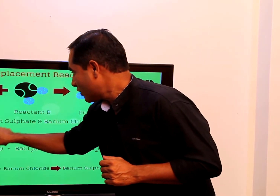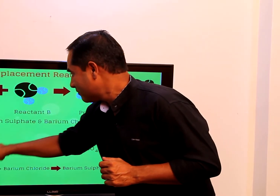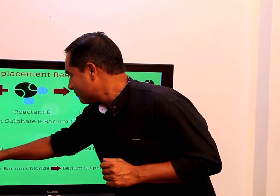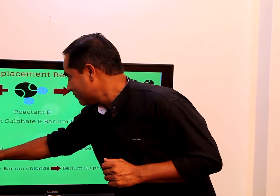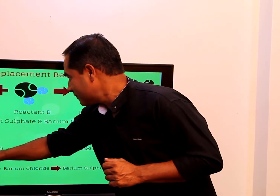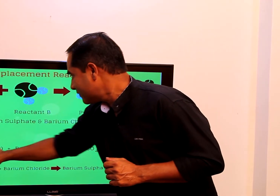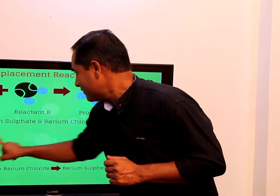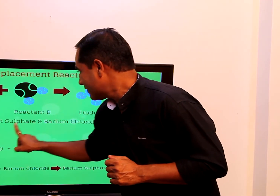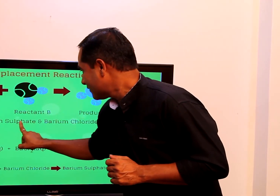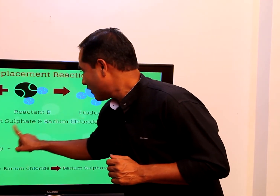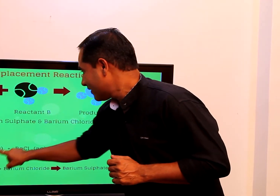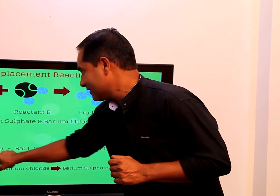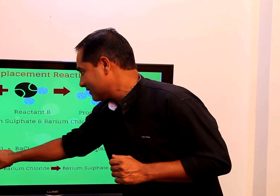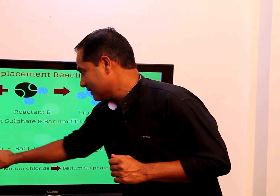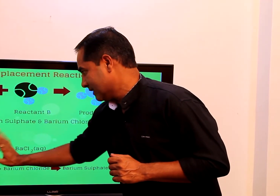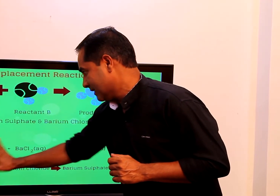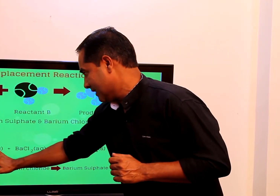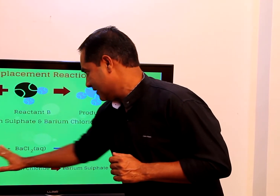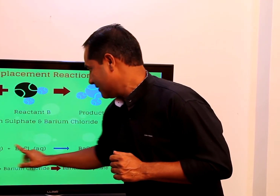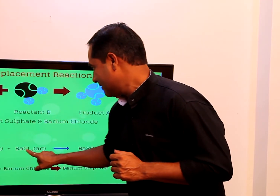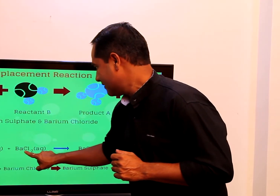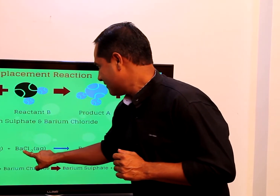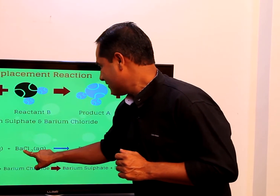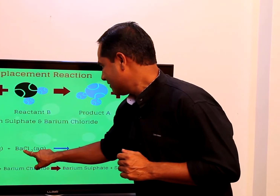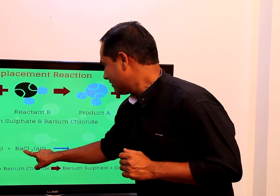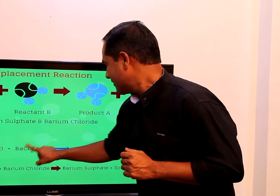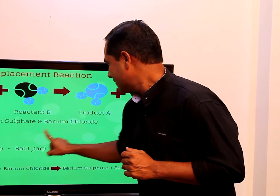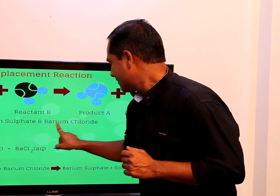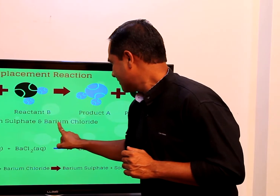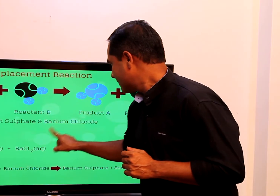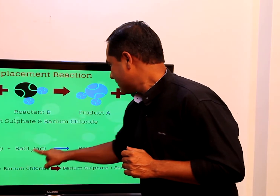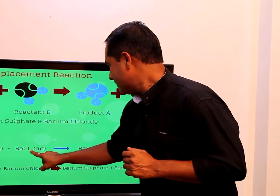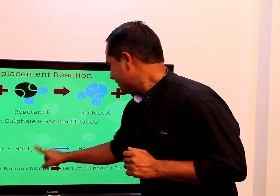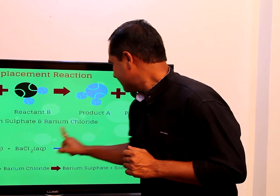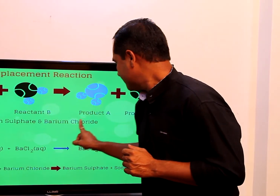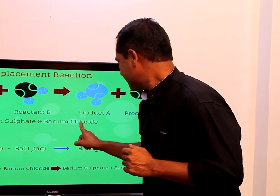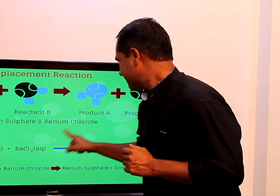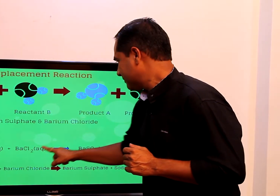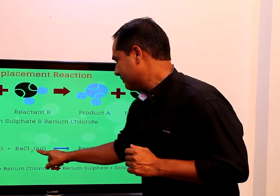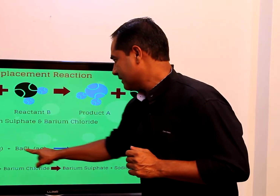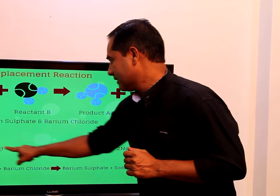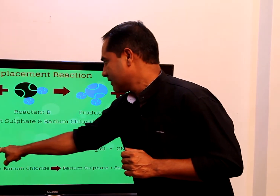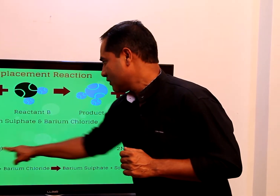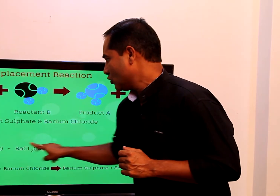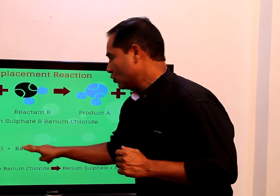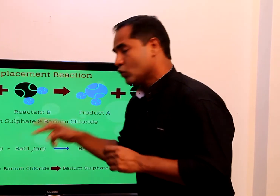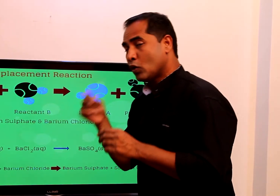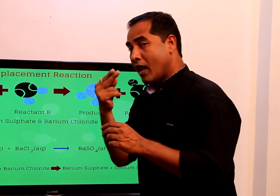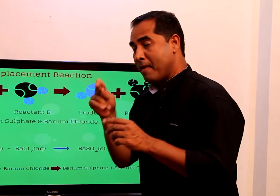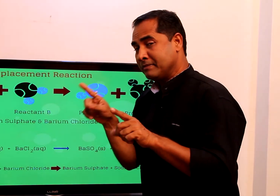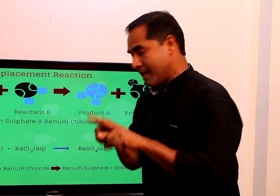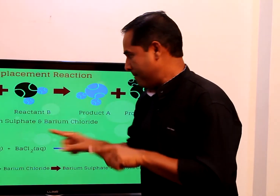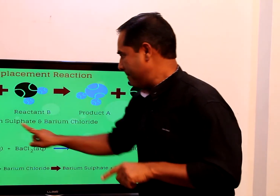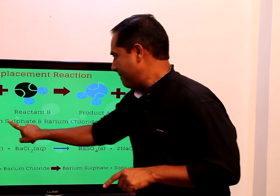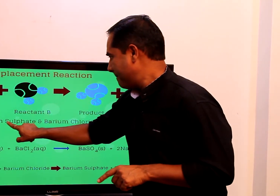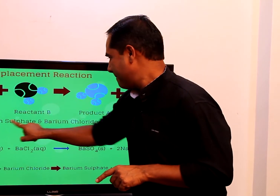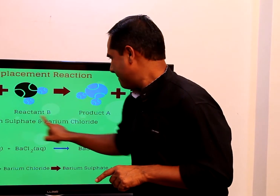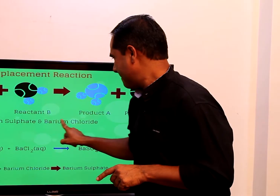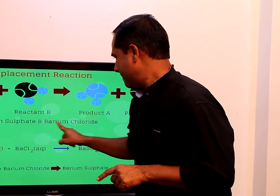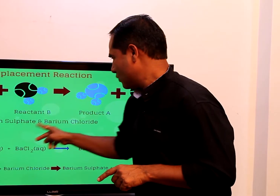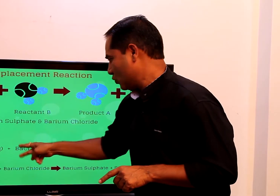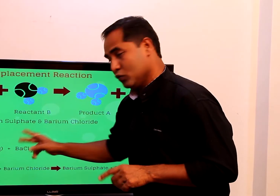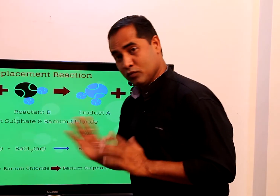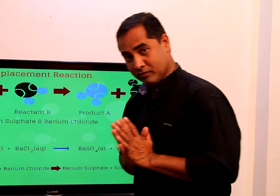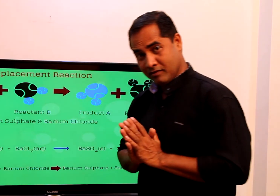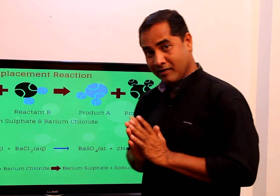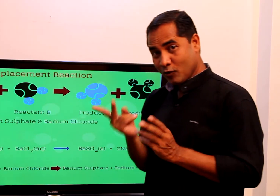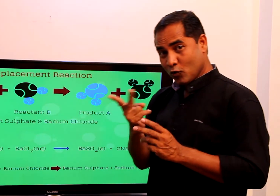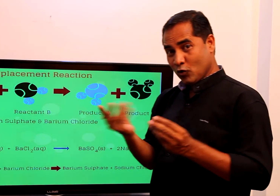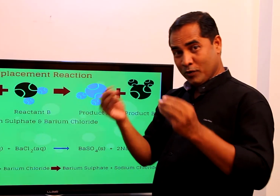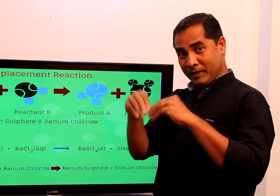is sodium sulfate, BaCl2 i.e. barium chloride. Those are the two reactants.